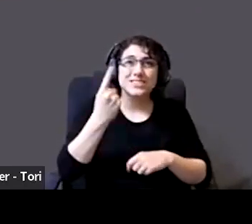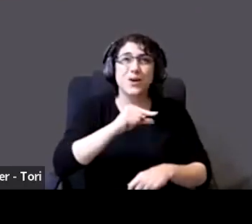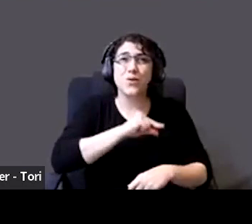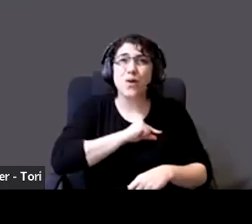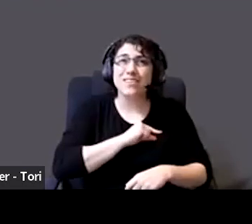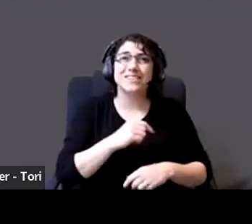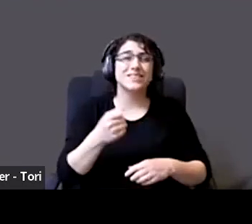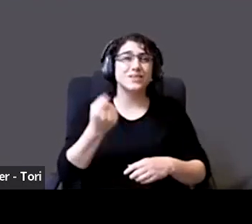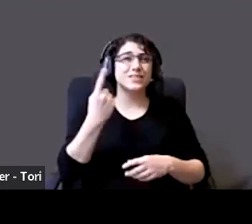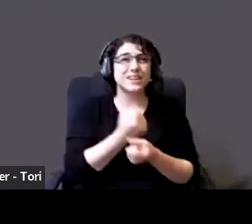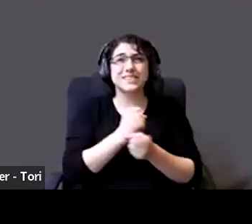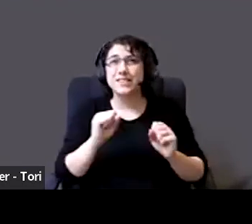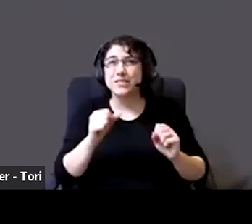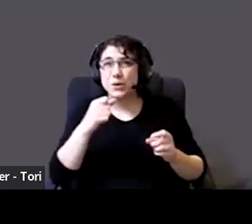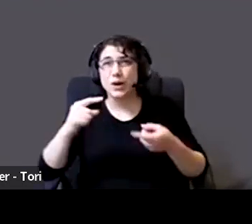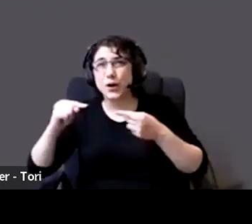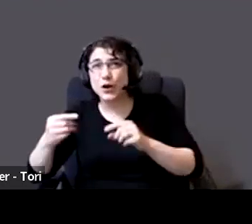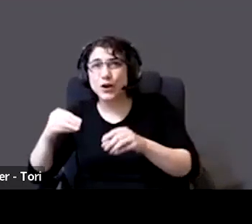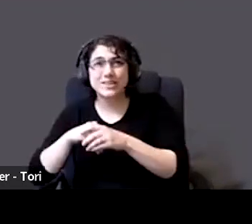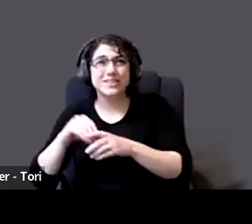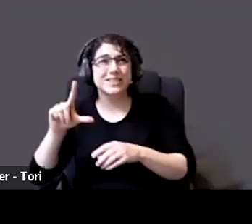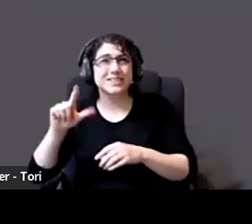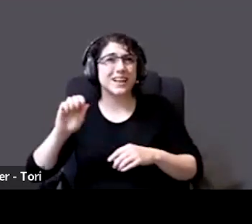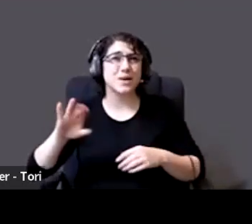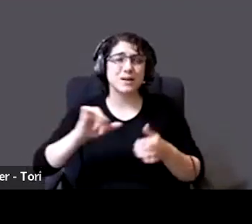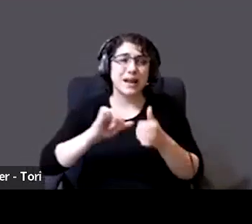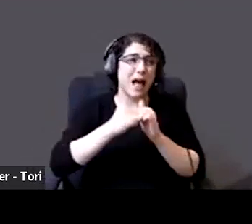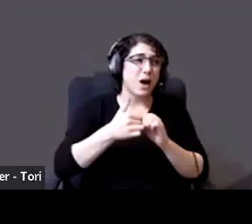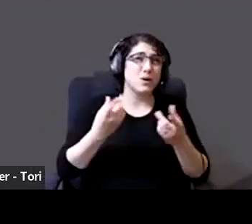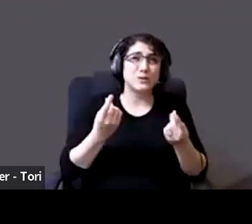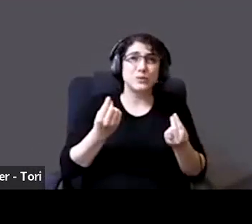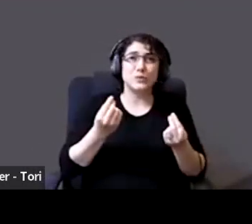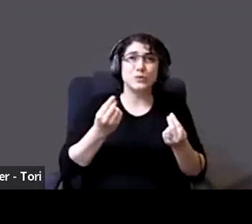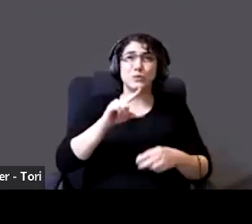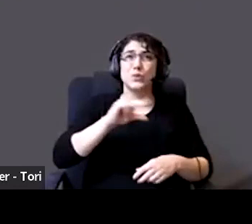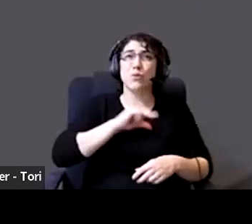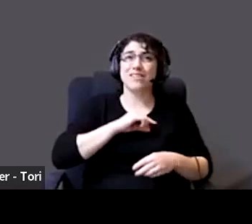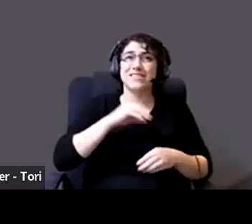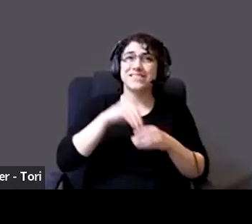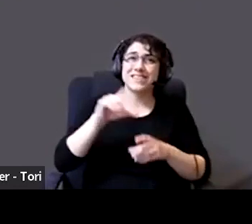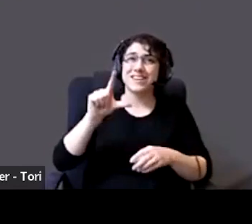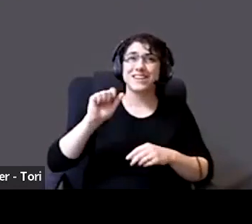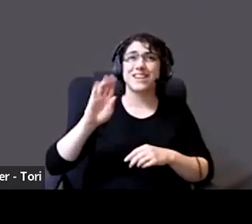and how they do quality in the laboratory. So that all of these things are in that quality manual it's probably better to think